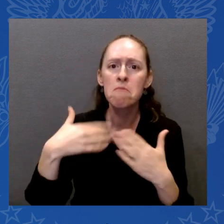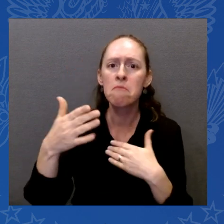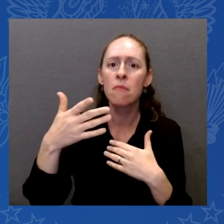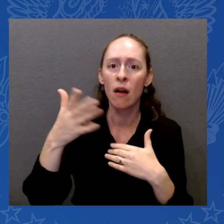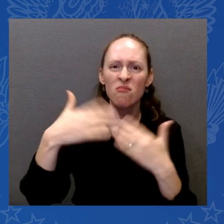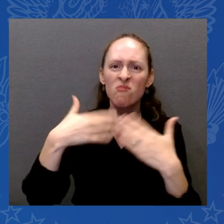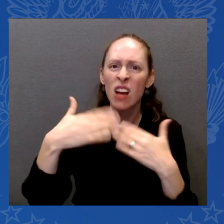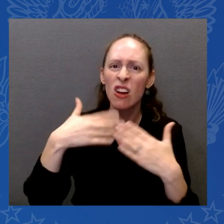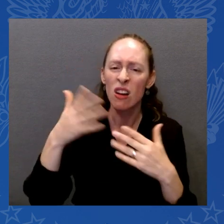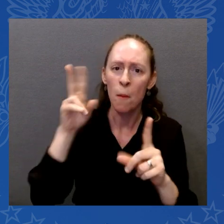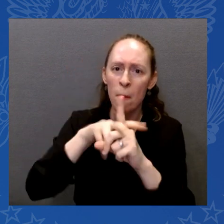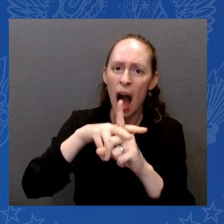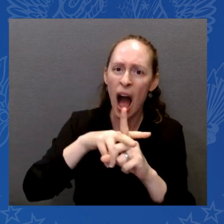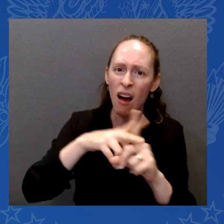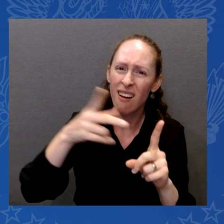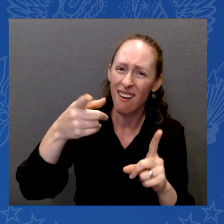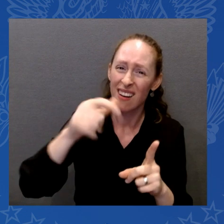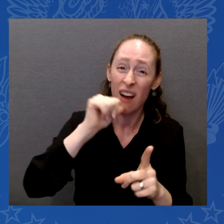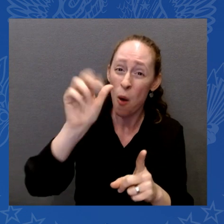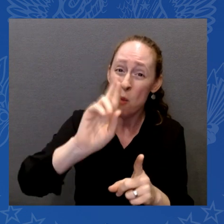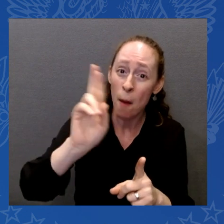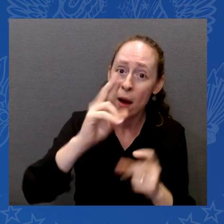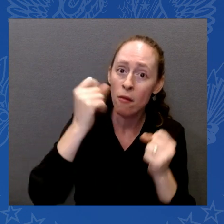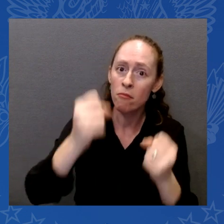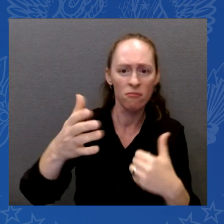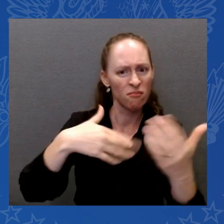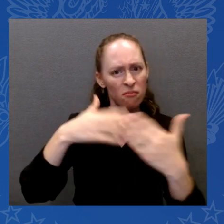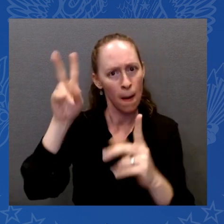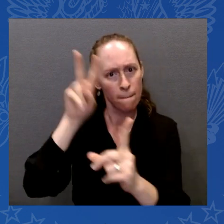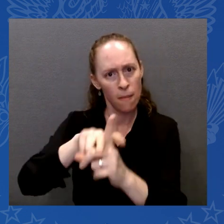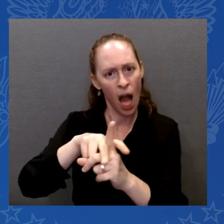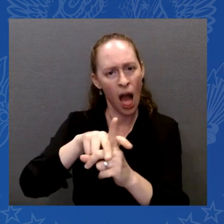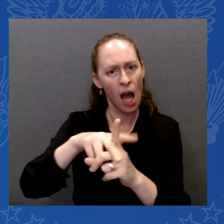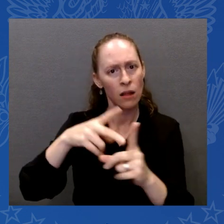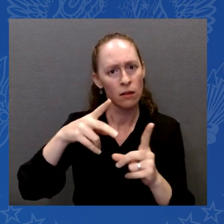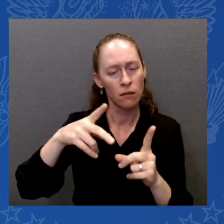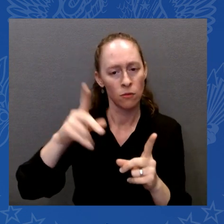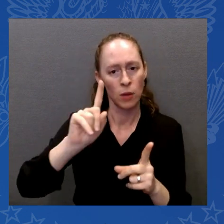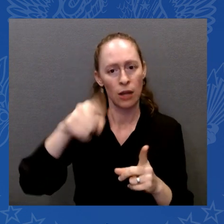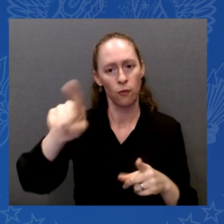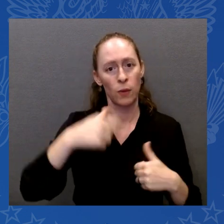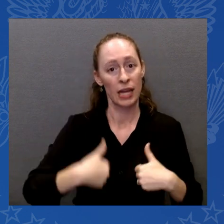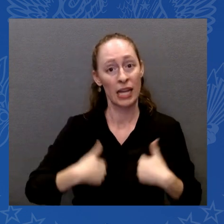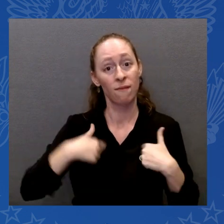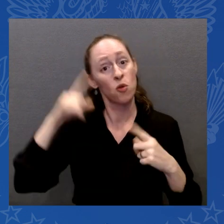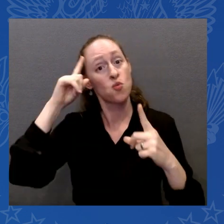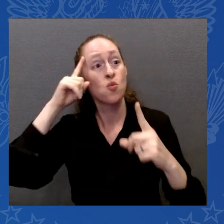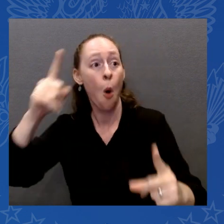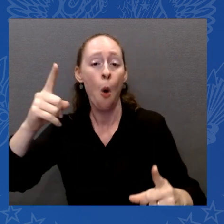to take away the right to choose for every woman in every state, in every county.